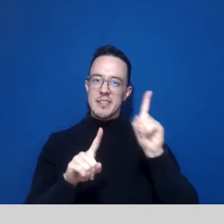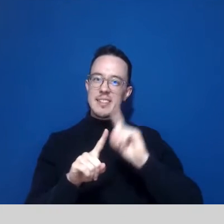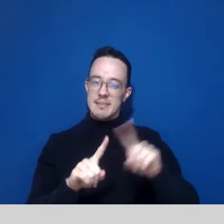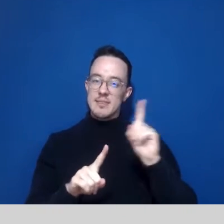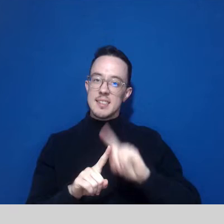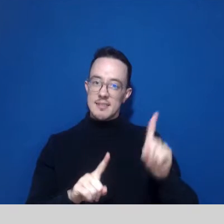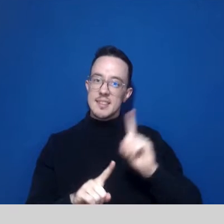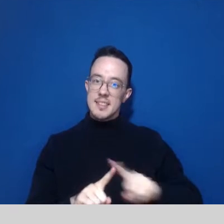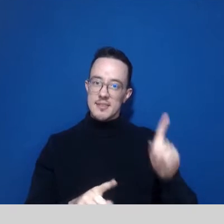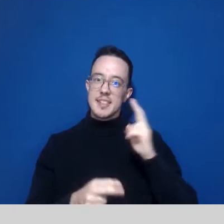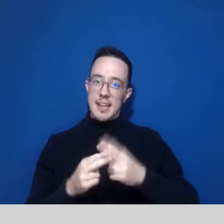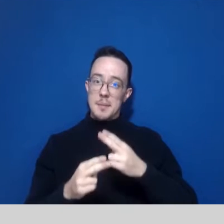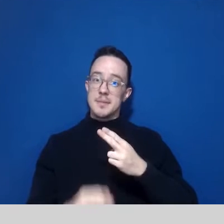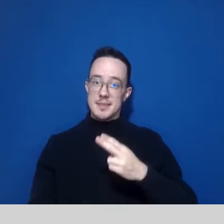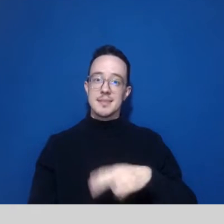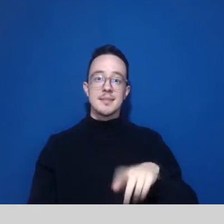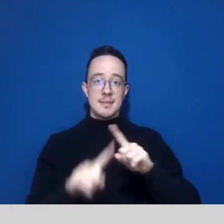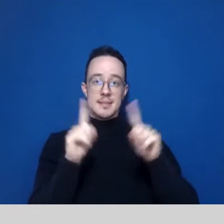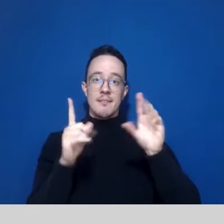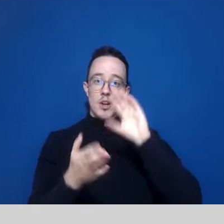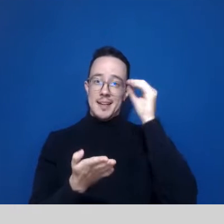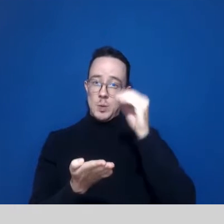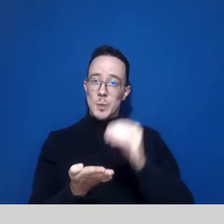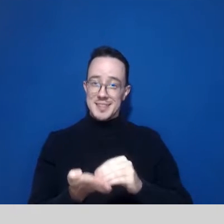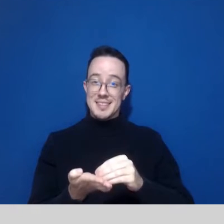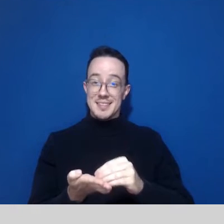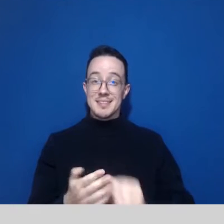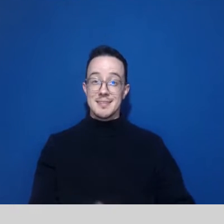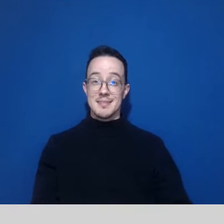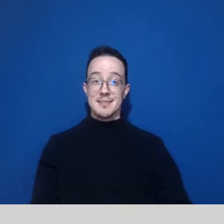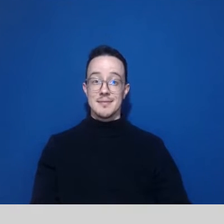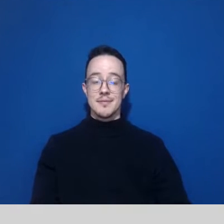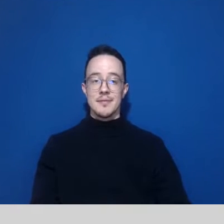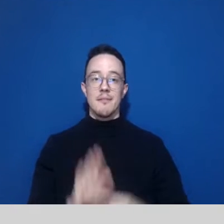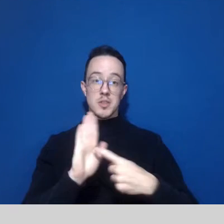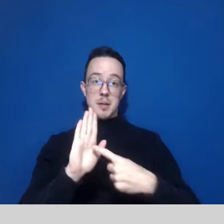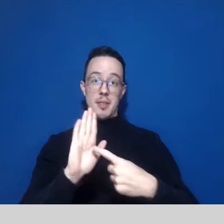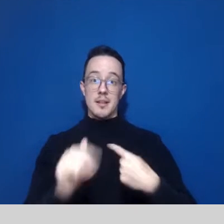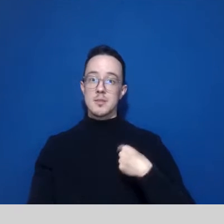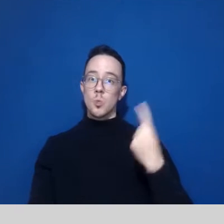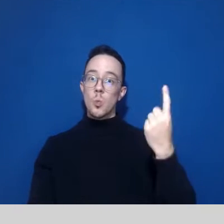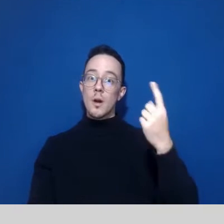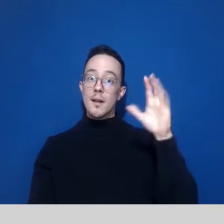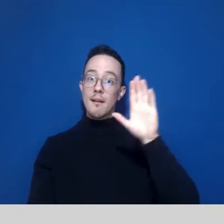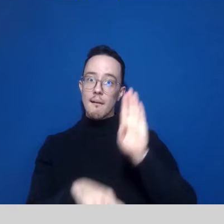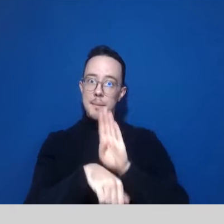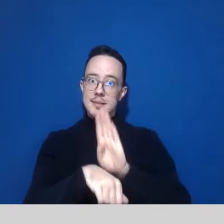and using always different encodings. So for example, this is one company